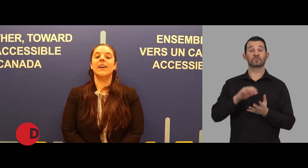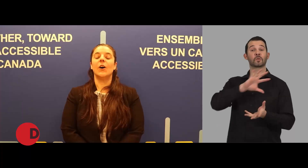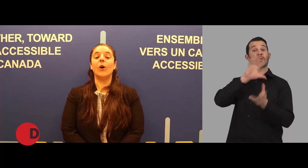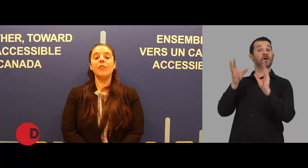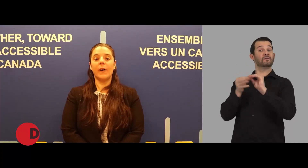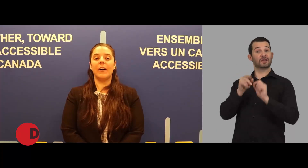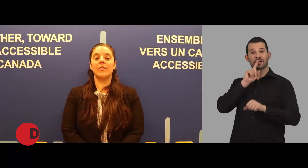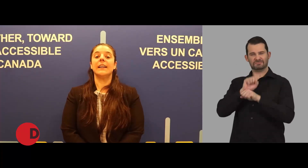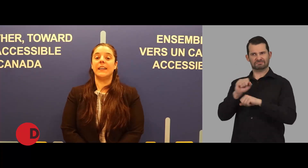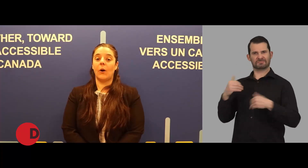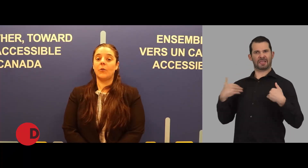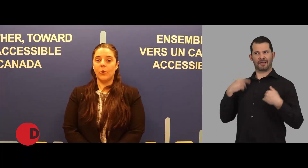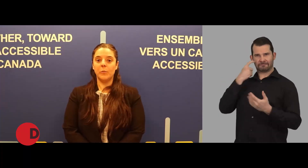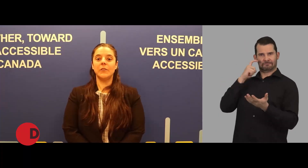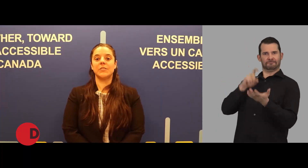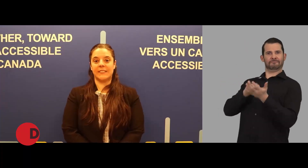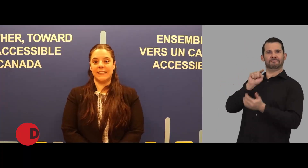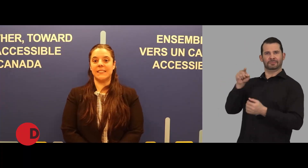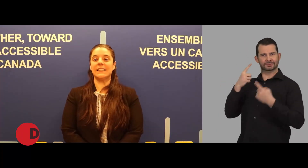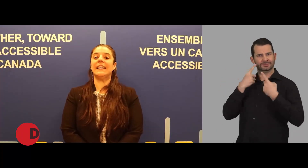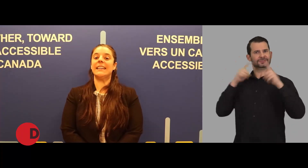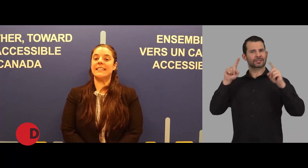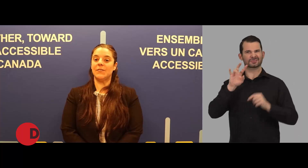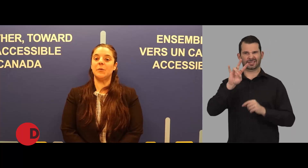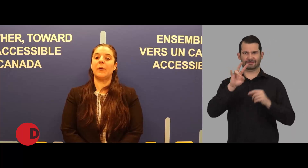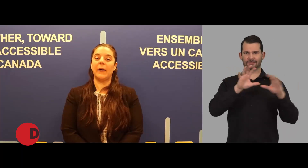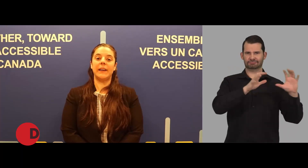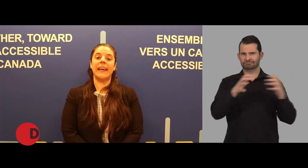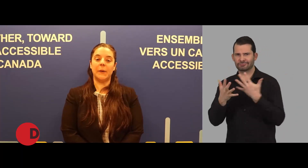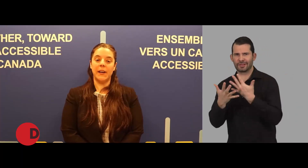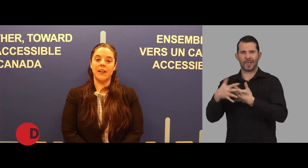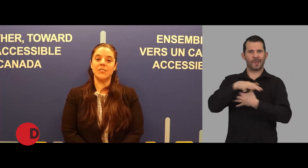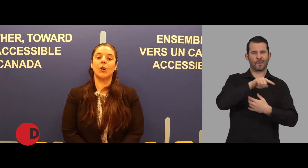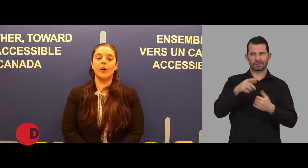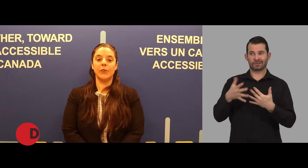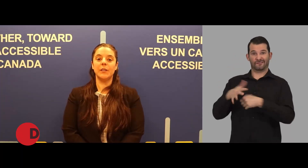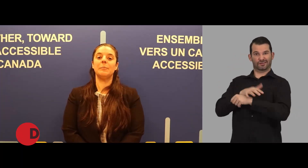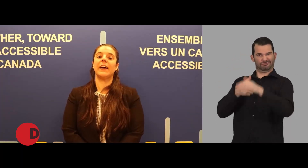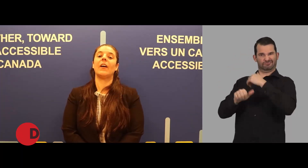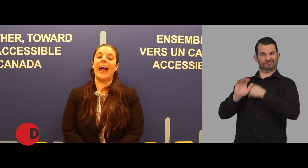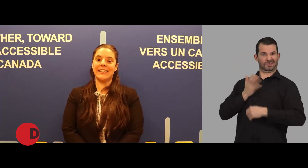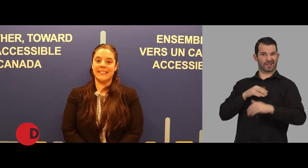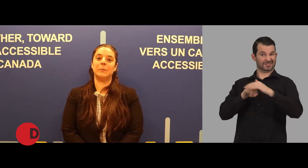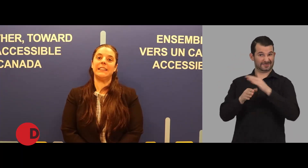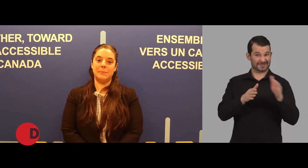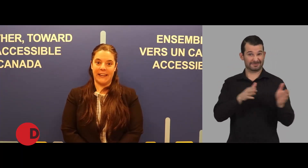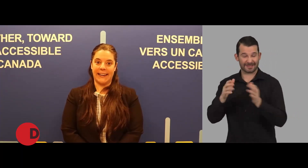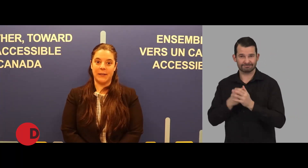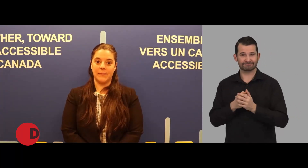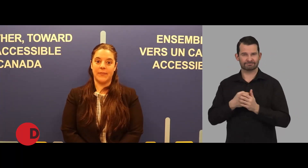Overall, there are notable successes in the 7 priority areas covered by our Accessibility Plan.